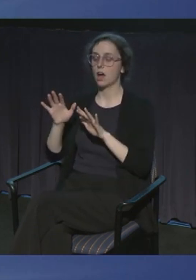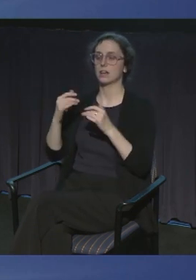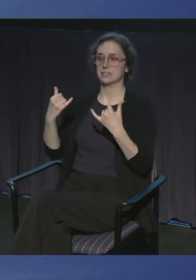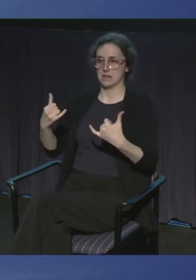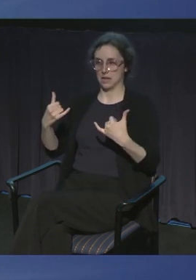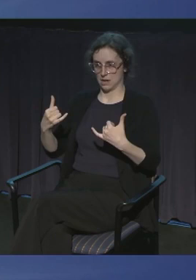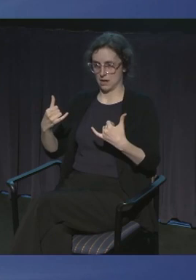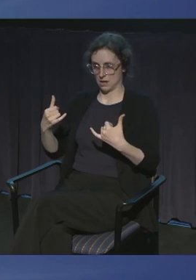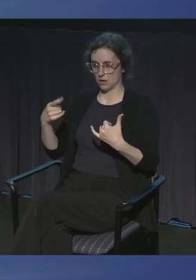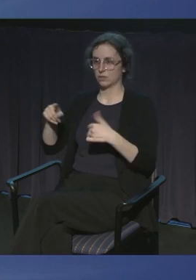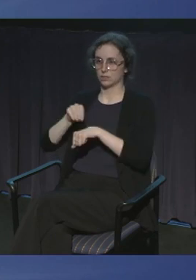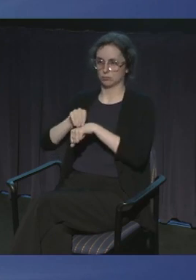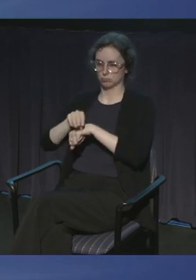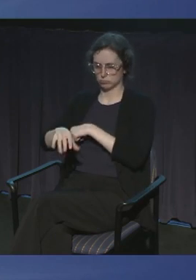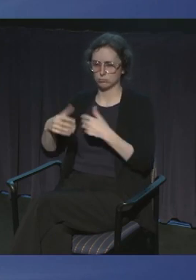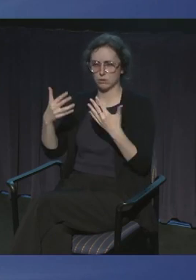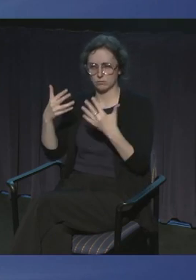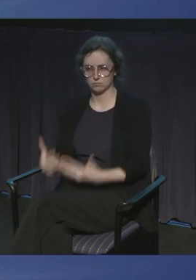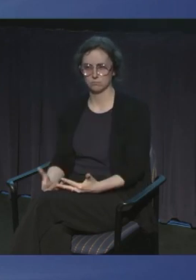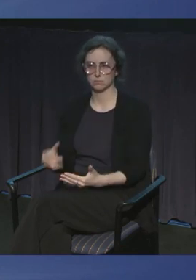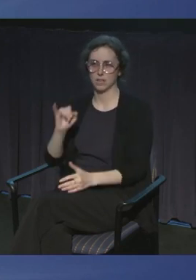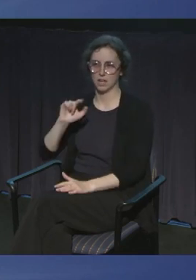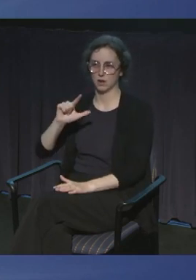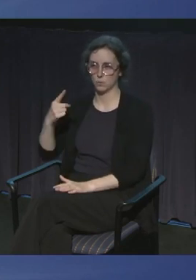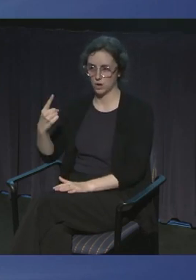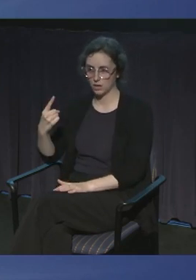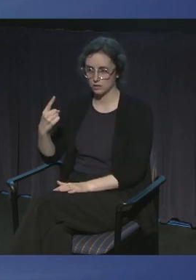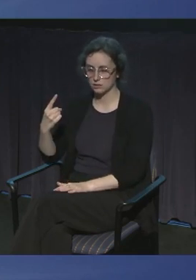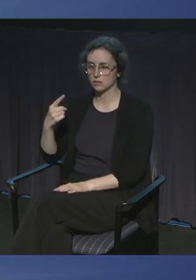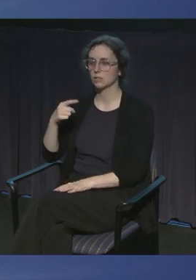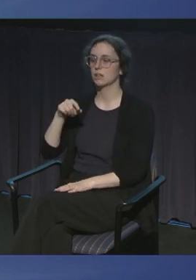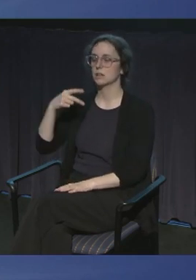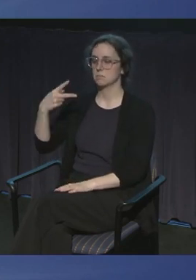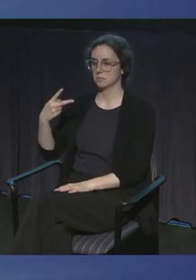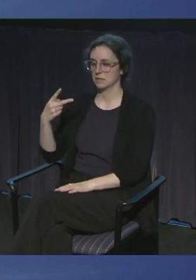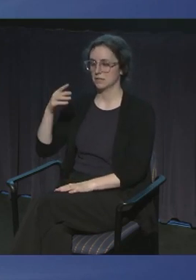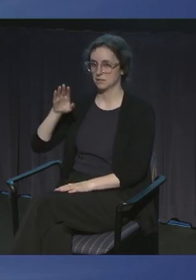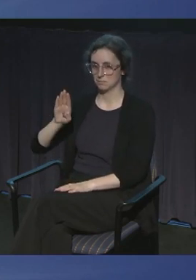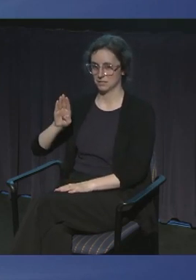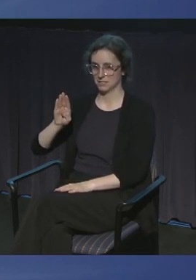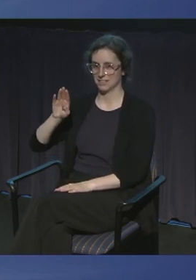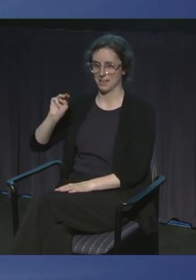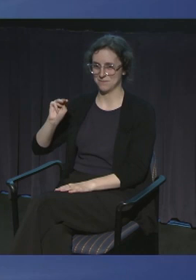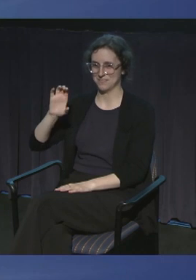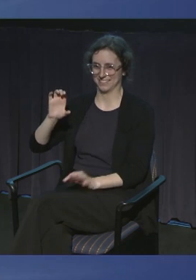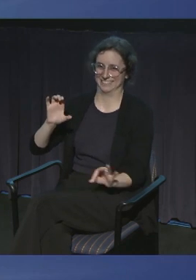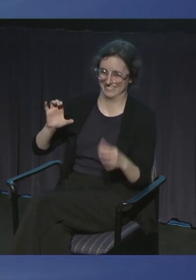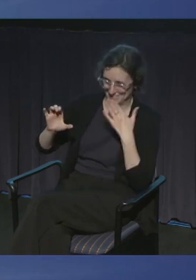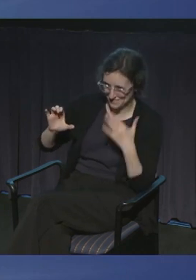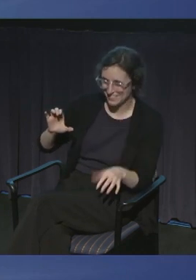INDUCED SIGNIFICANT IL-1. IN PBMCS, E PROTEIN IS ONE THAT